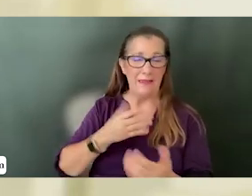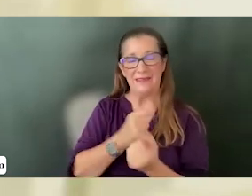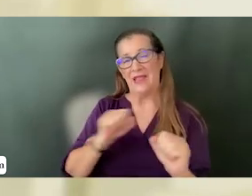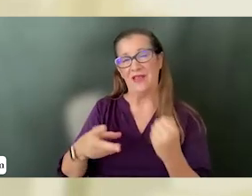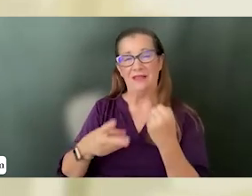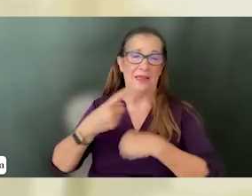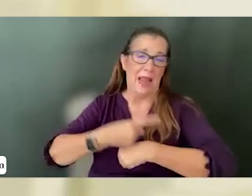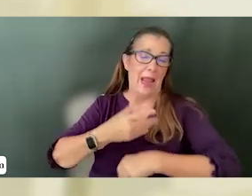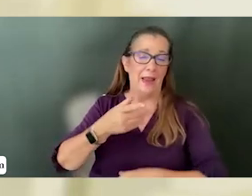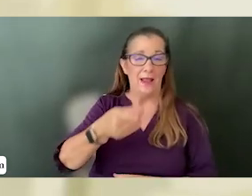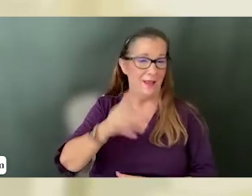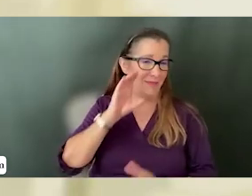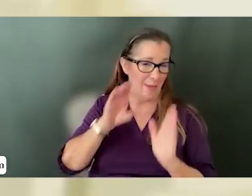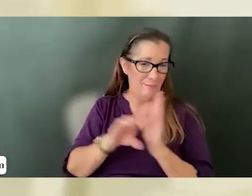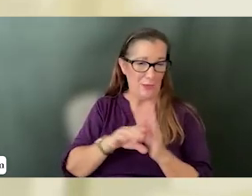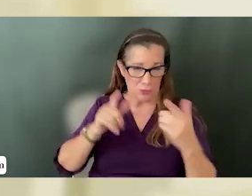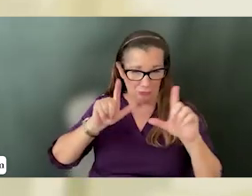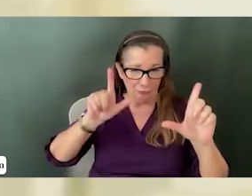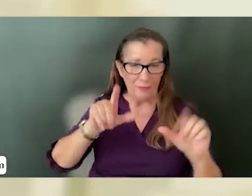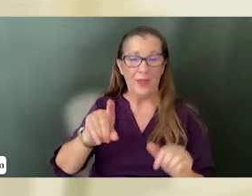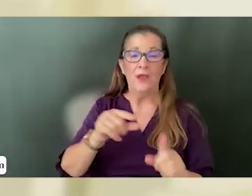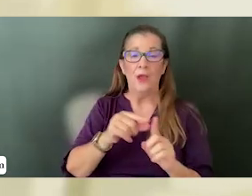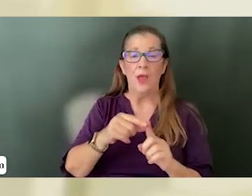And in this particular slide, it has the words bad examples on it.